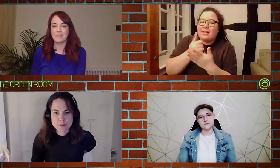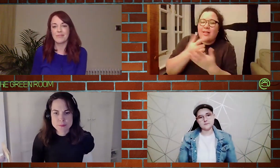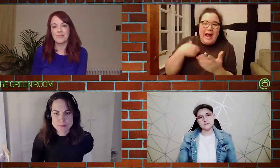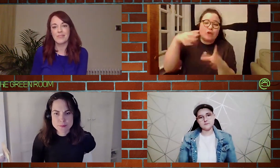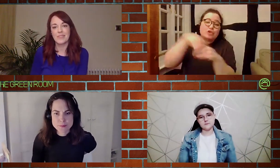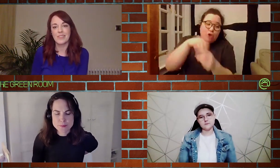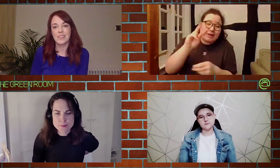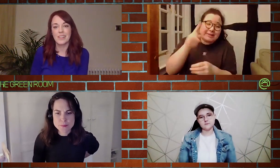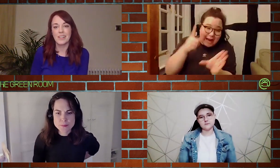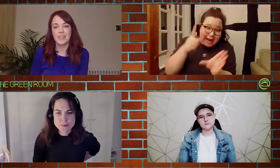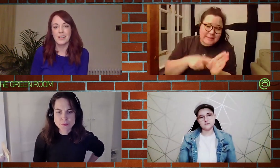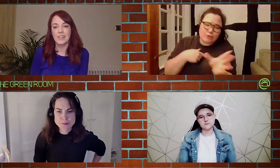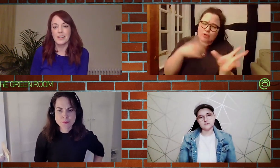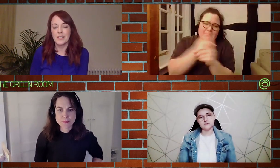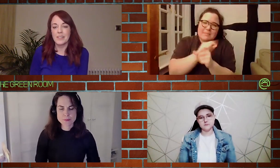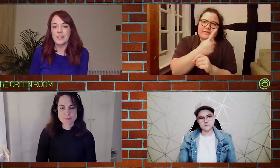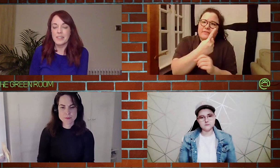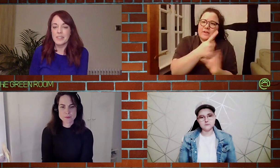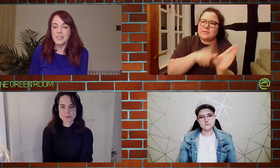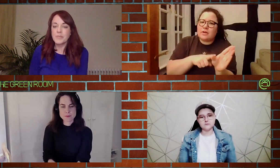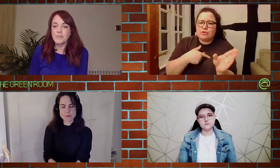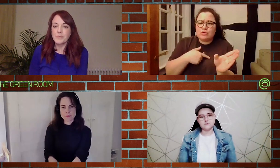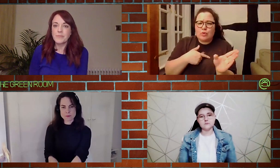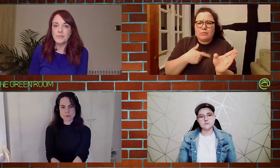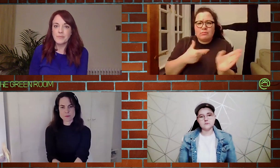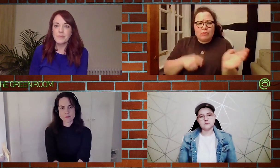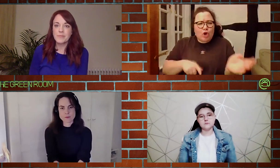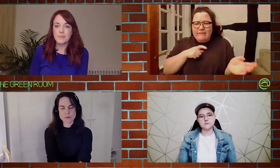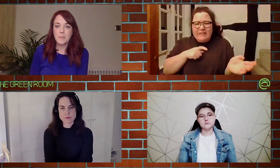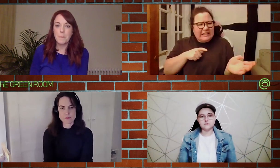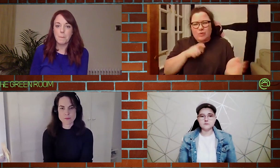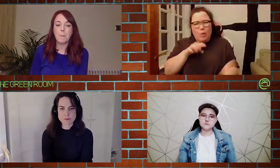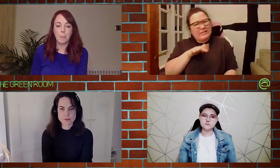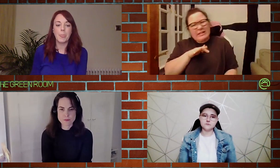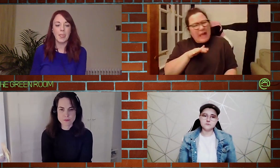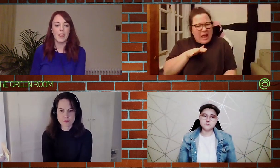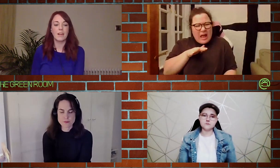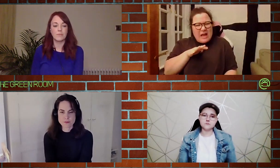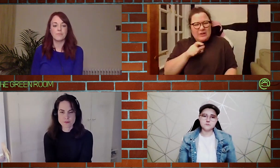So basically I joined the course in the second year, so I missed the first year.